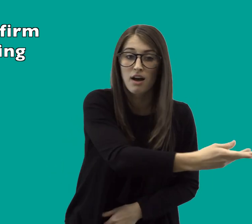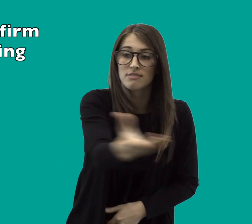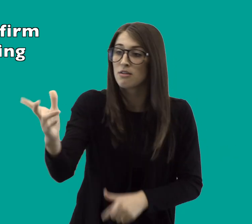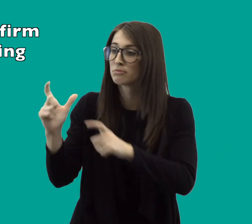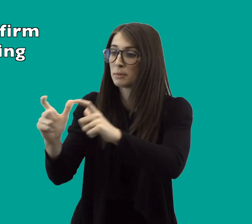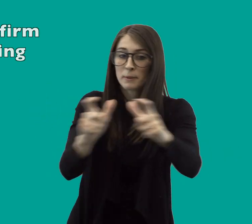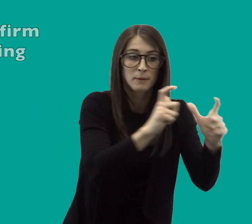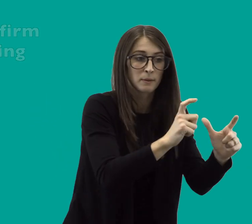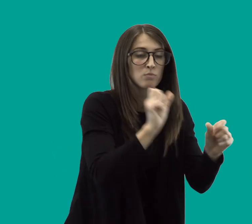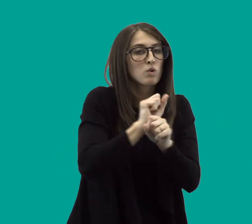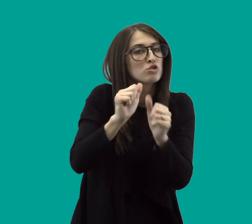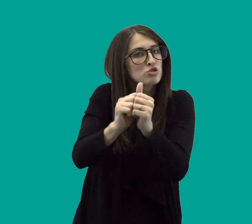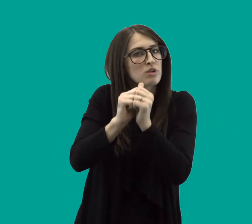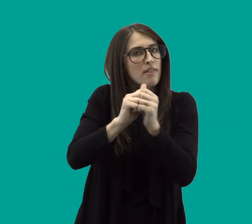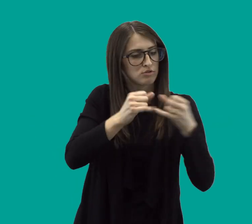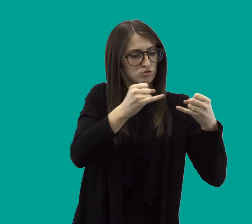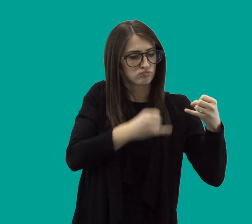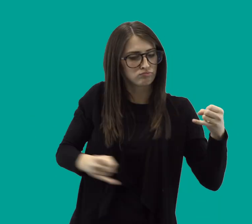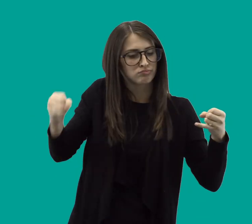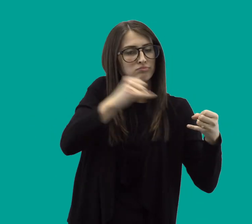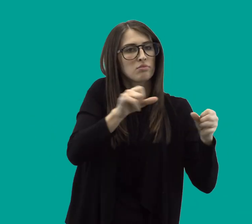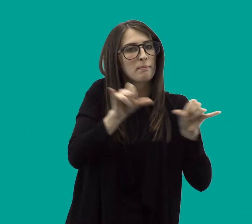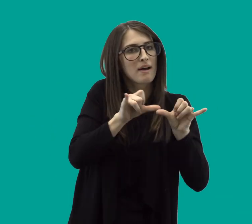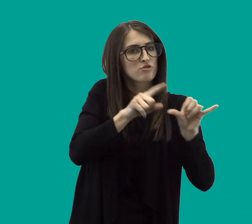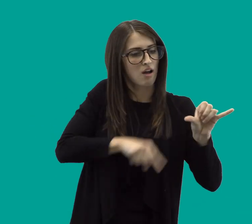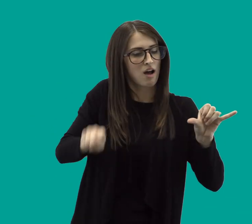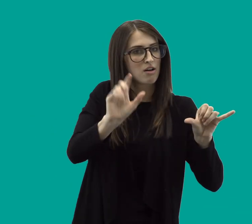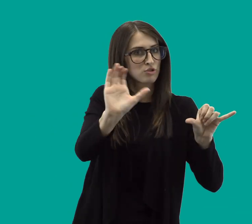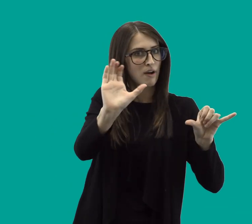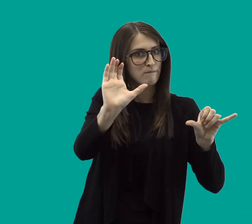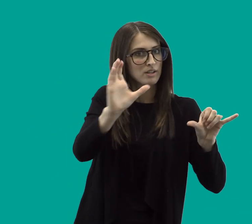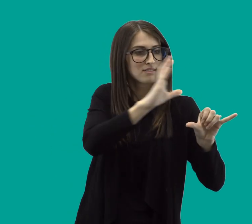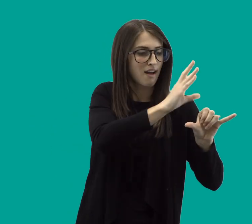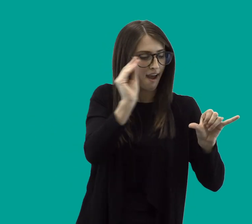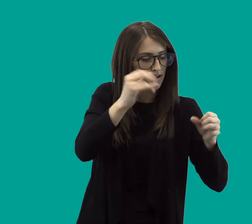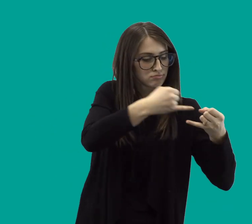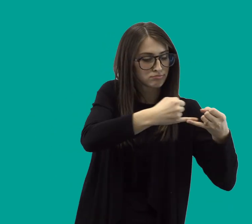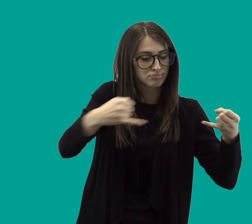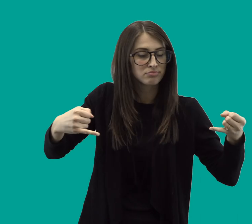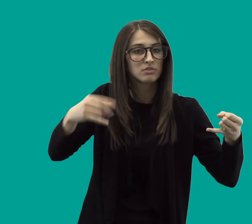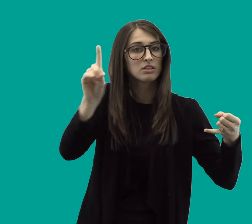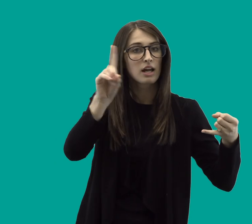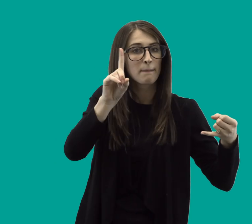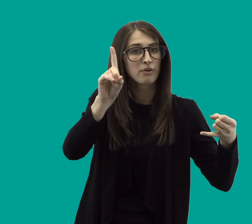Now I pass out the plates for a second experience and they work together to measure their circumference and diameter